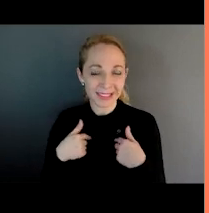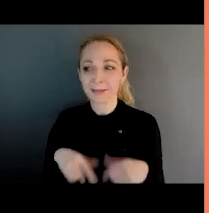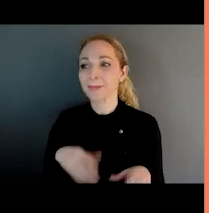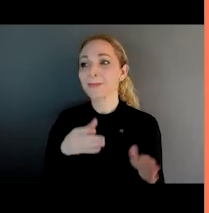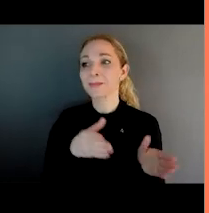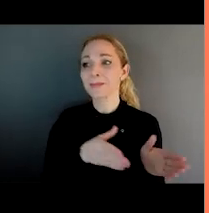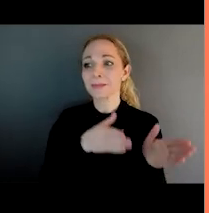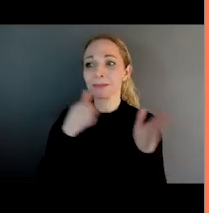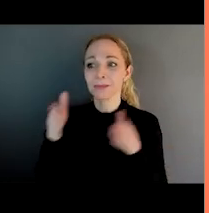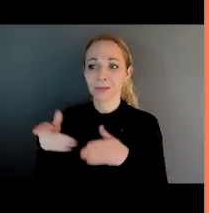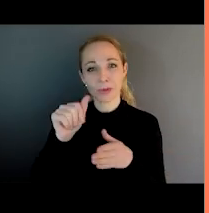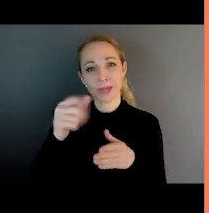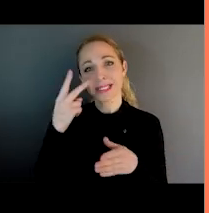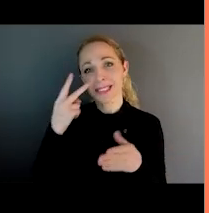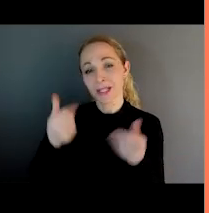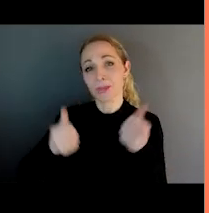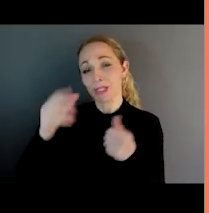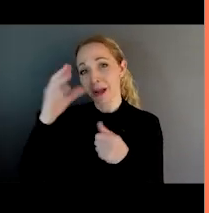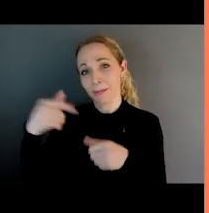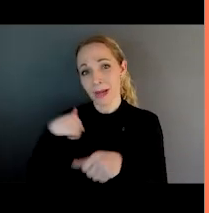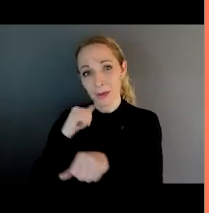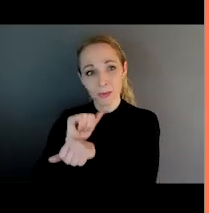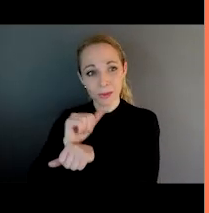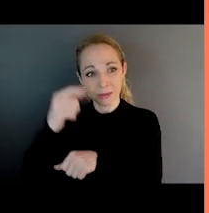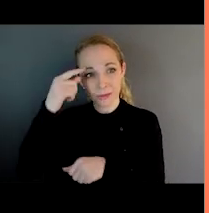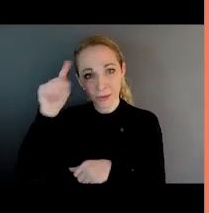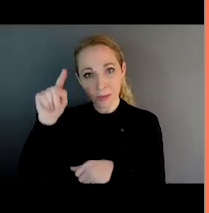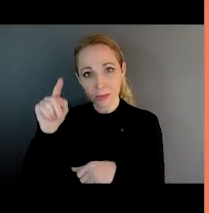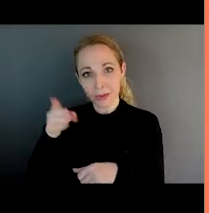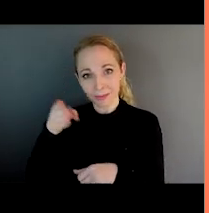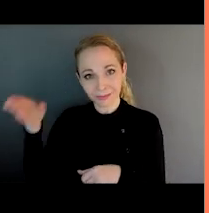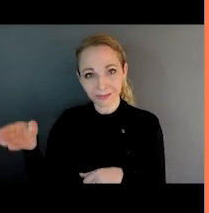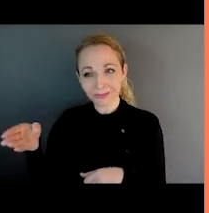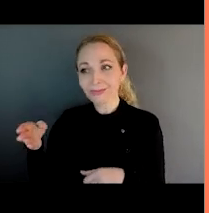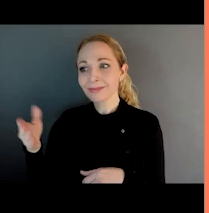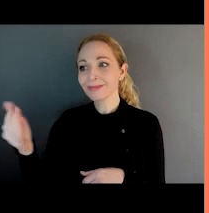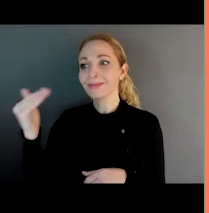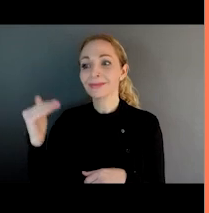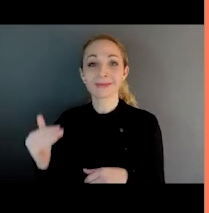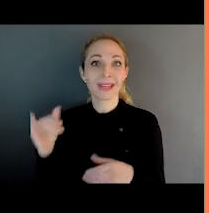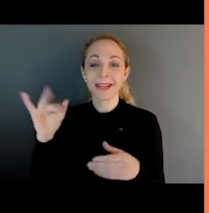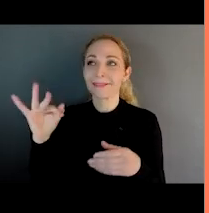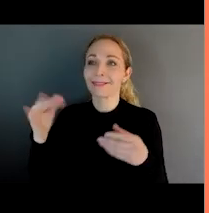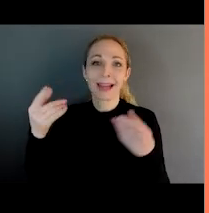THEN YOU CAN SEE WHAT COMPANY I WORK FOR AND THEN IN